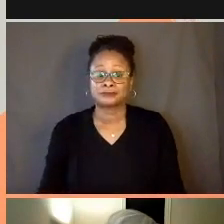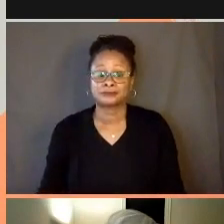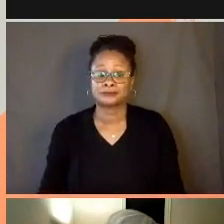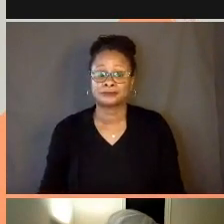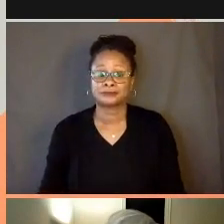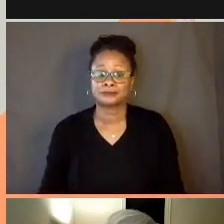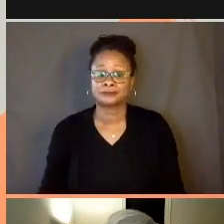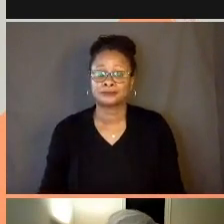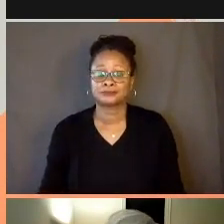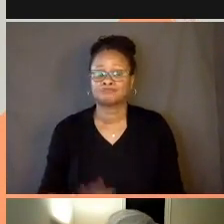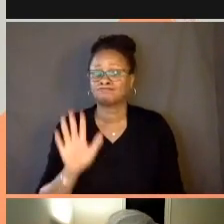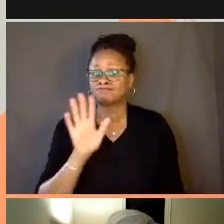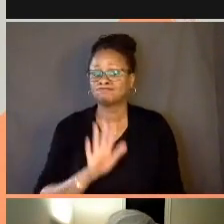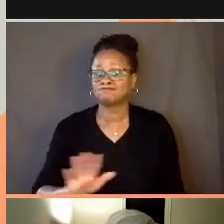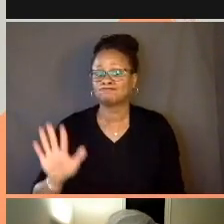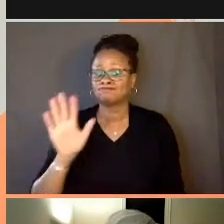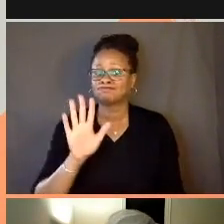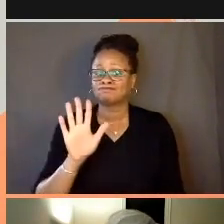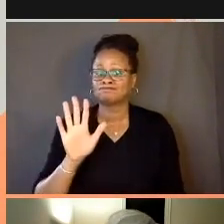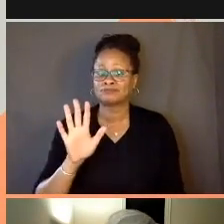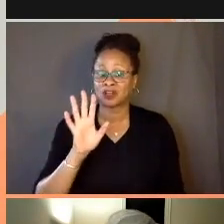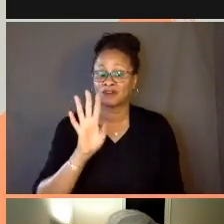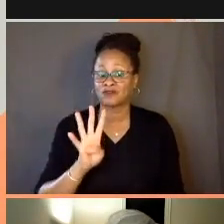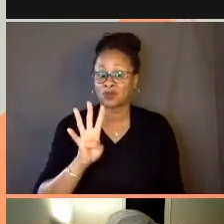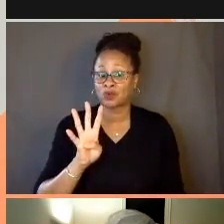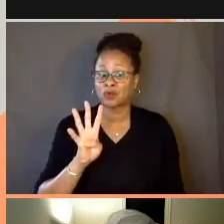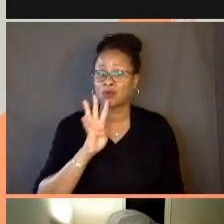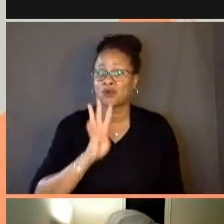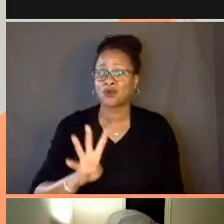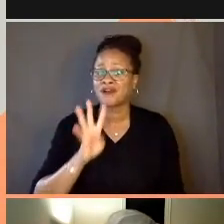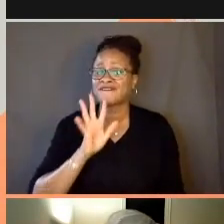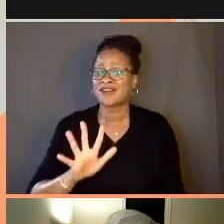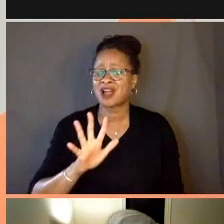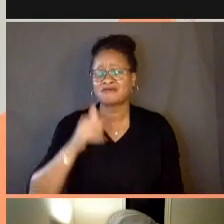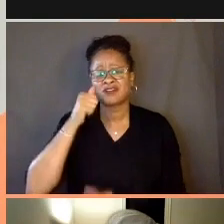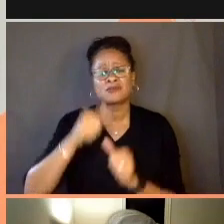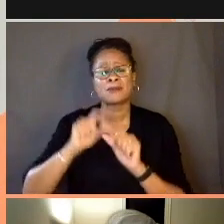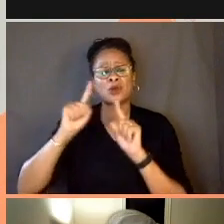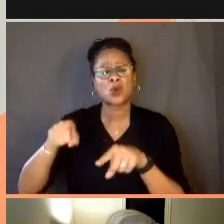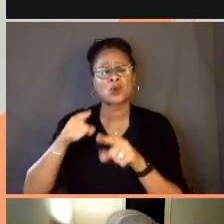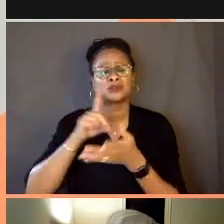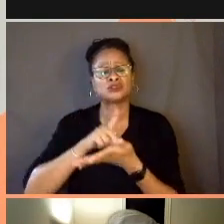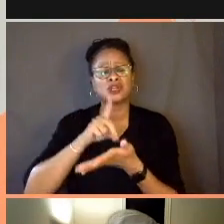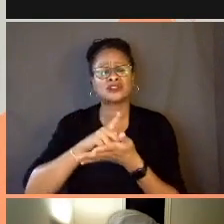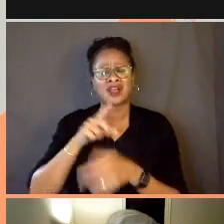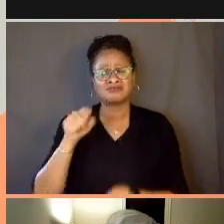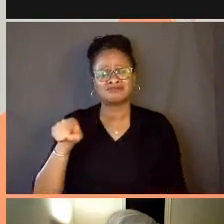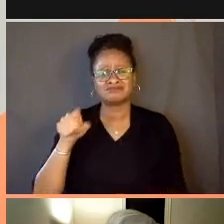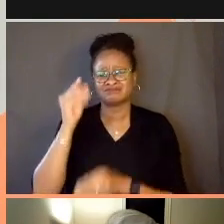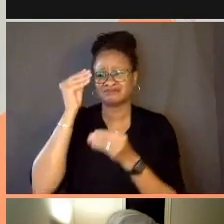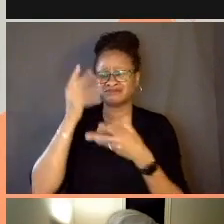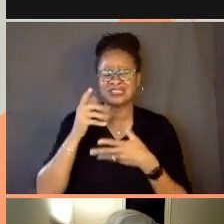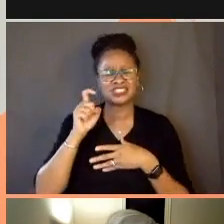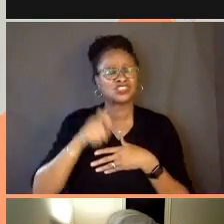Around four or five, I remember going to the doctor and them saying, "she needs to wear a patch."